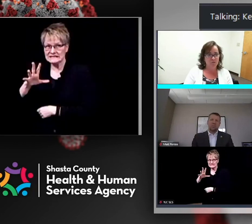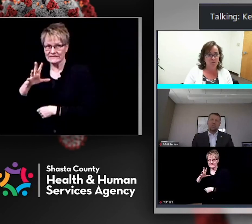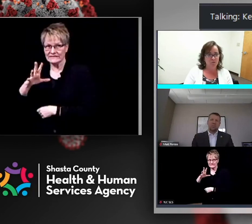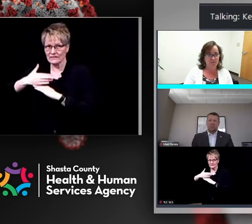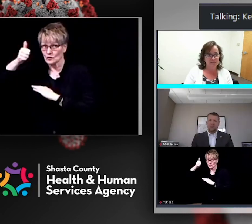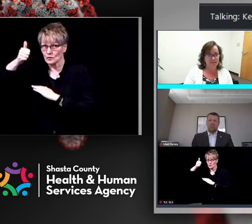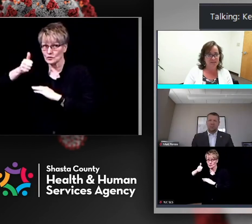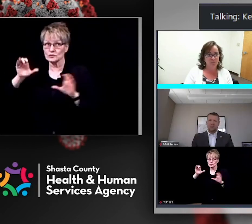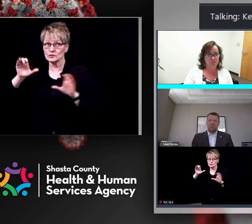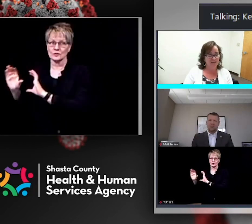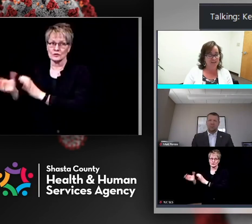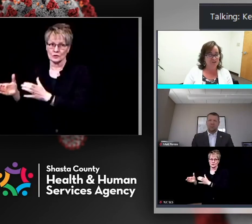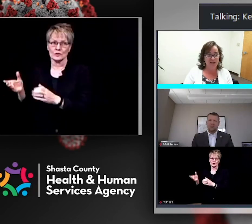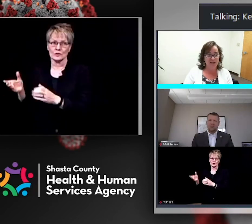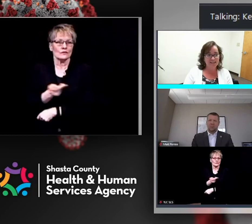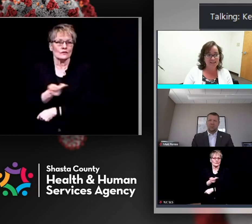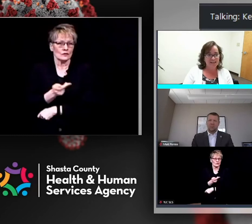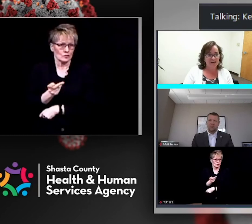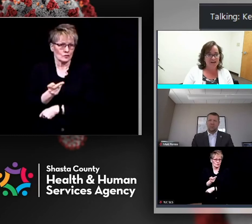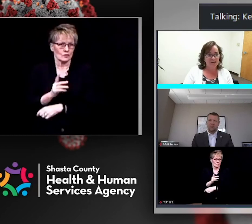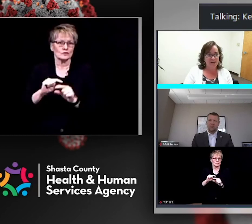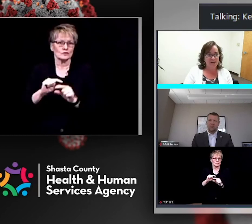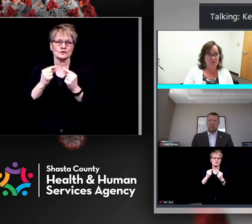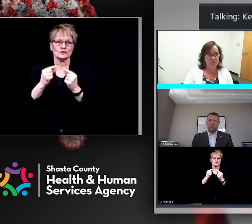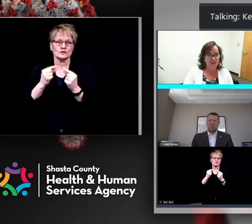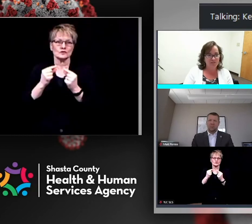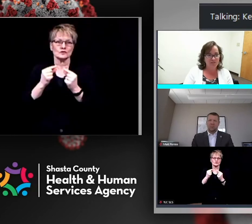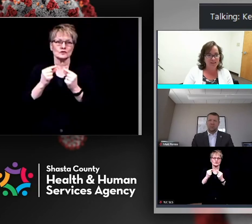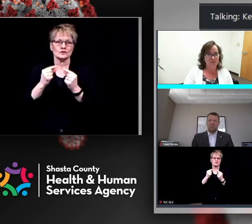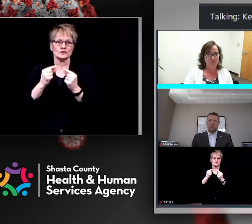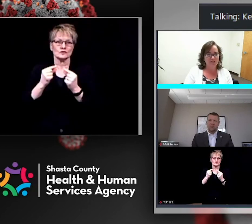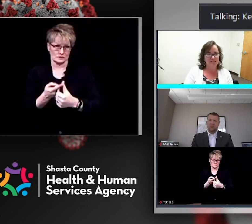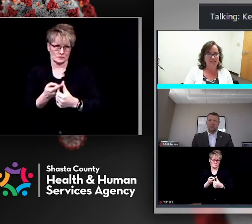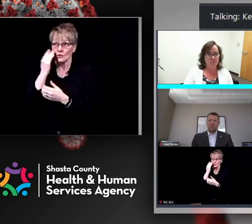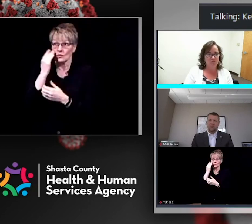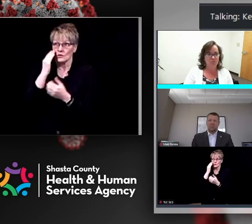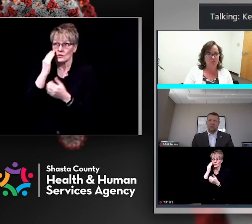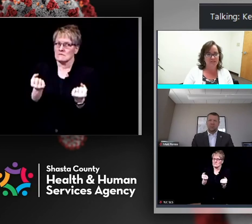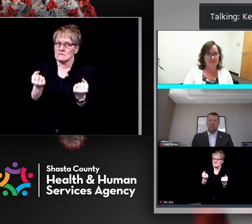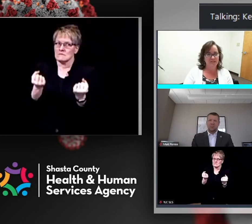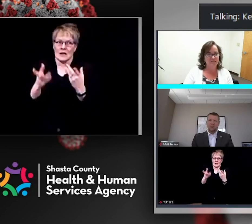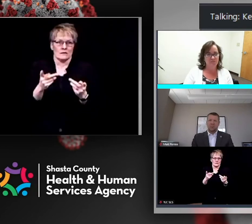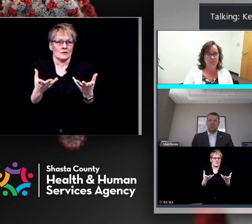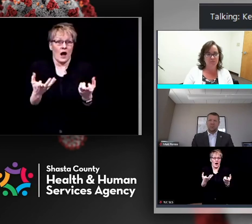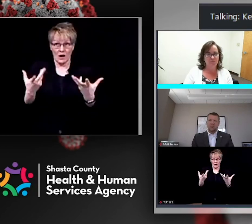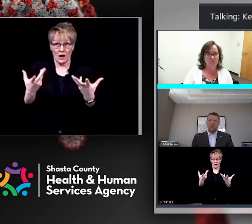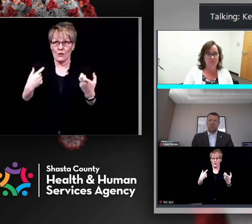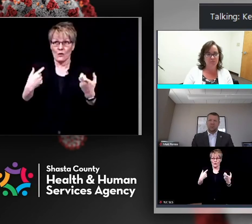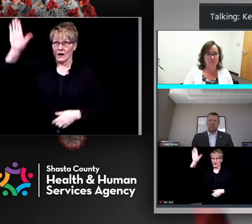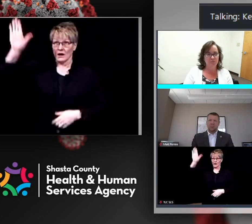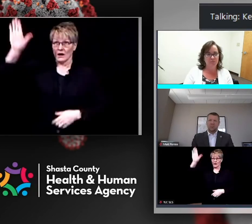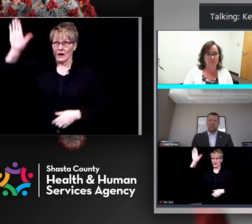the vaccine and we think that's great. And we will have enough. We just need people to make sure that